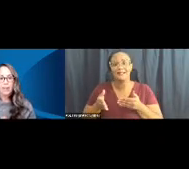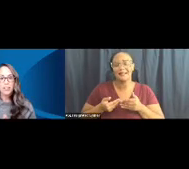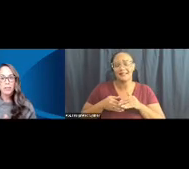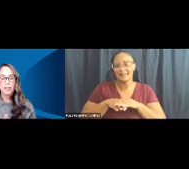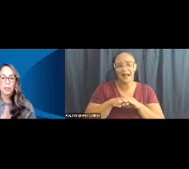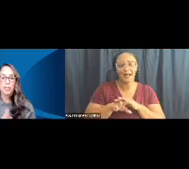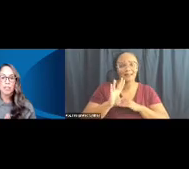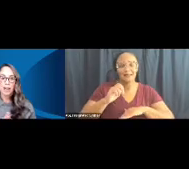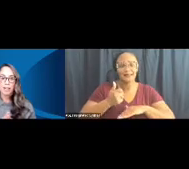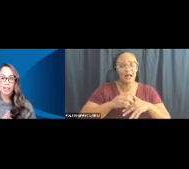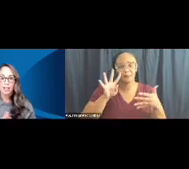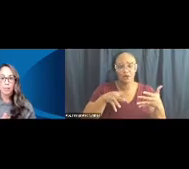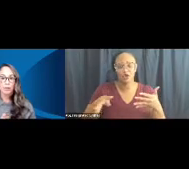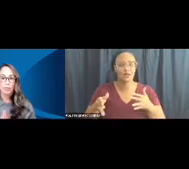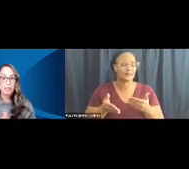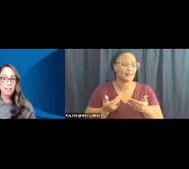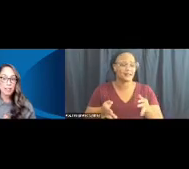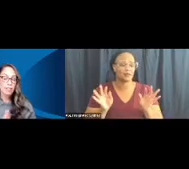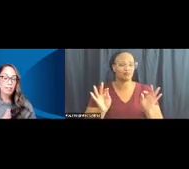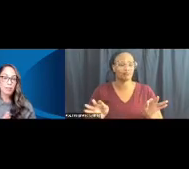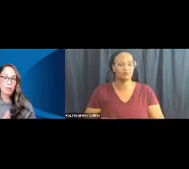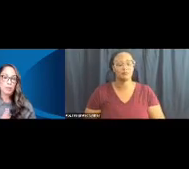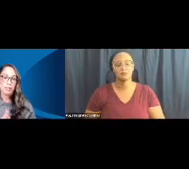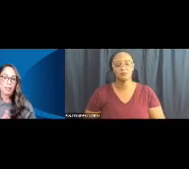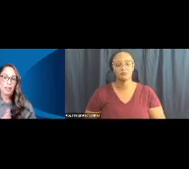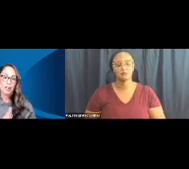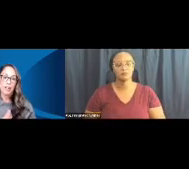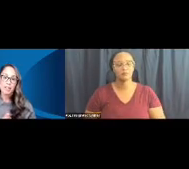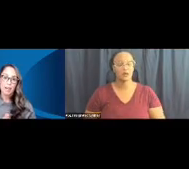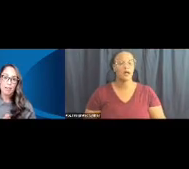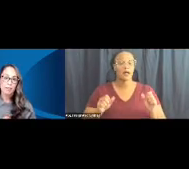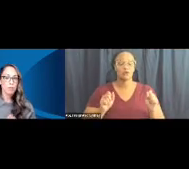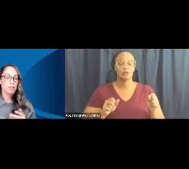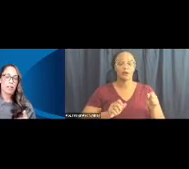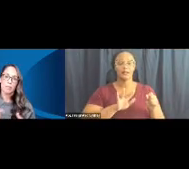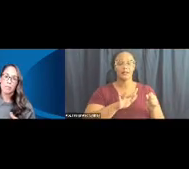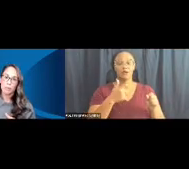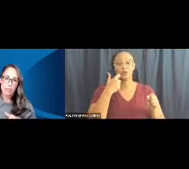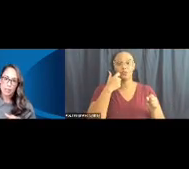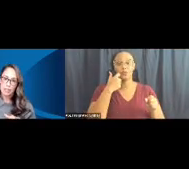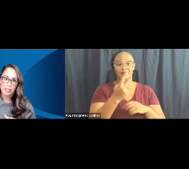From there, you can quickly access the most recent individual indicator handouts, related resource